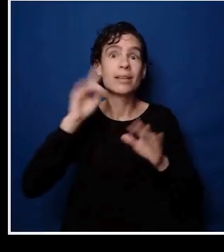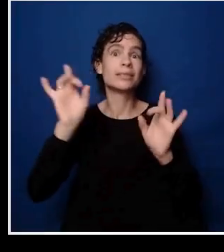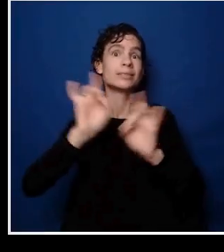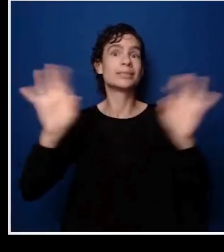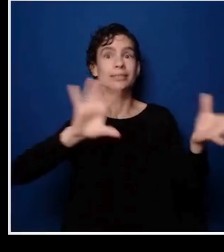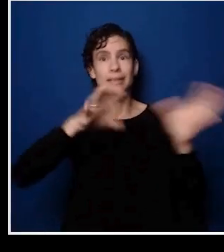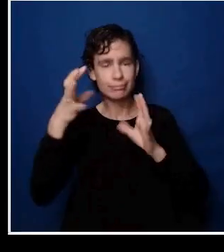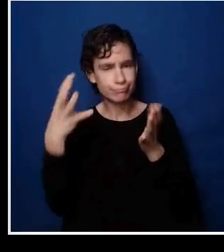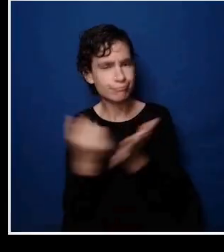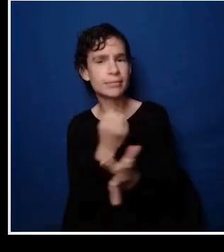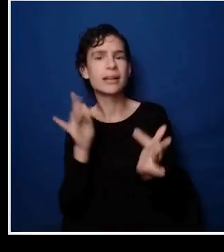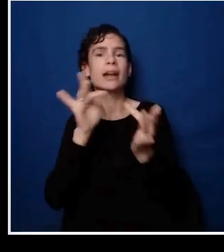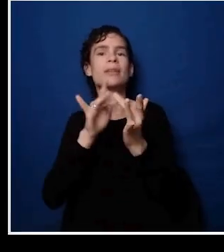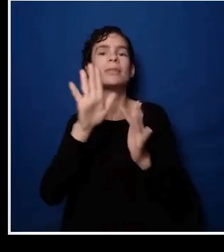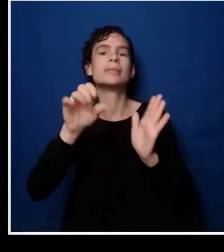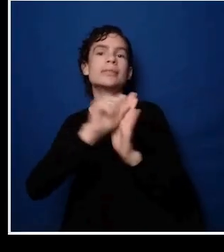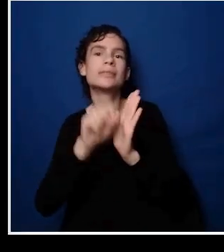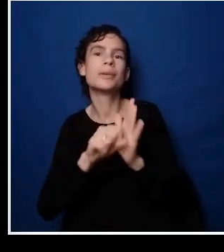(also called the P&A).